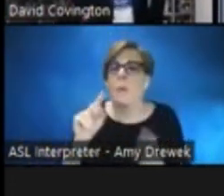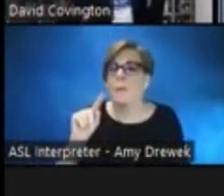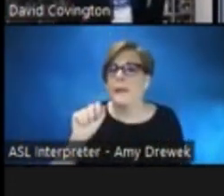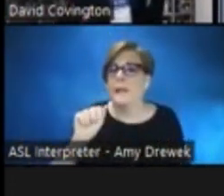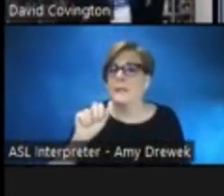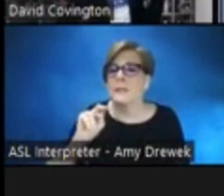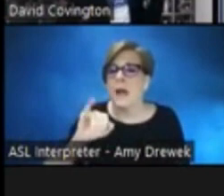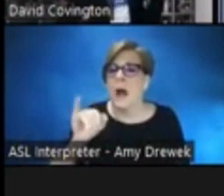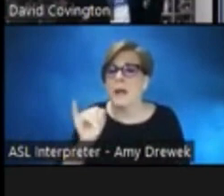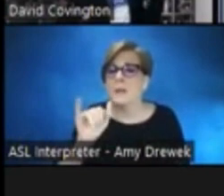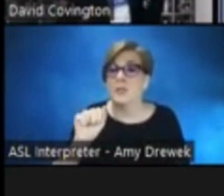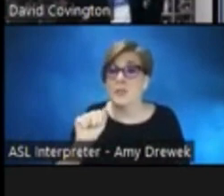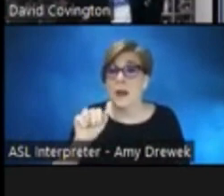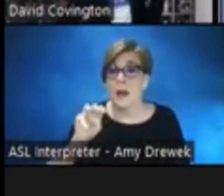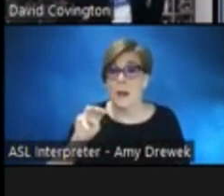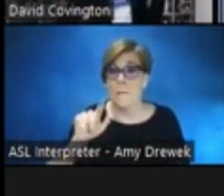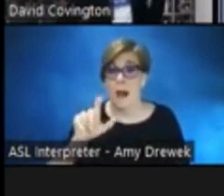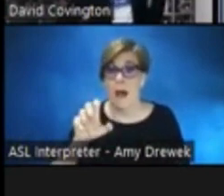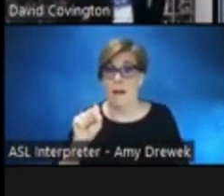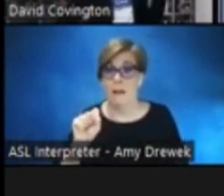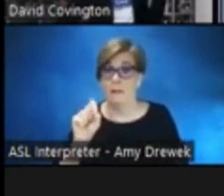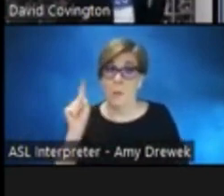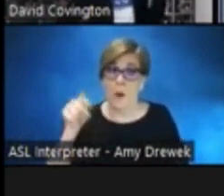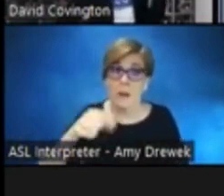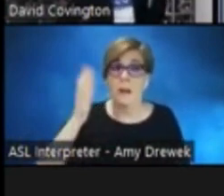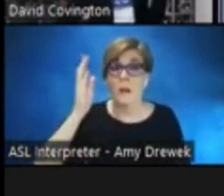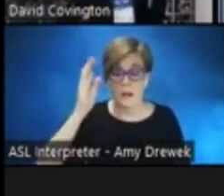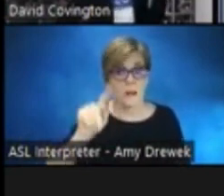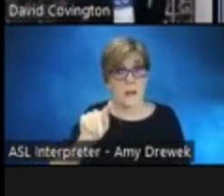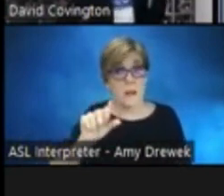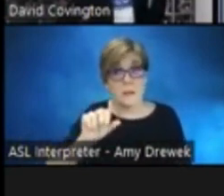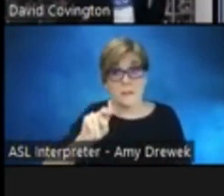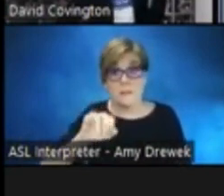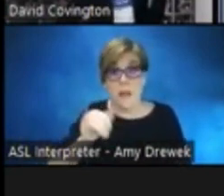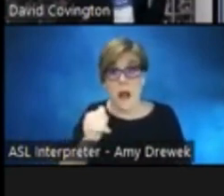TONJA HAS TALKED TO US ABOUT HER HISTORY WITH SEXUAL